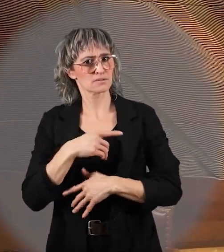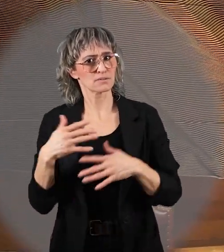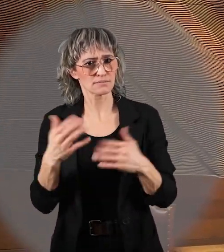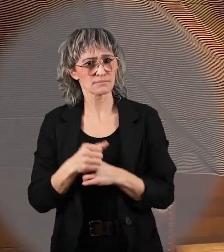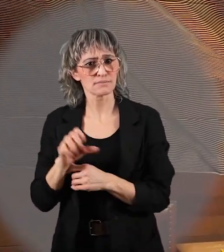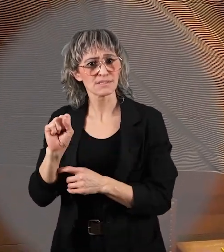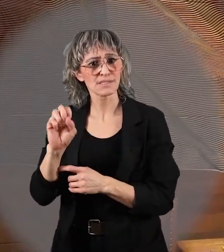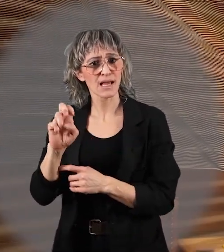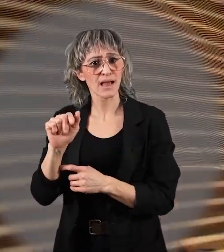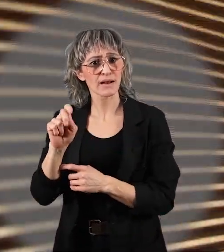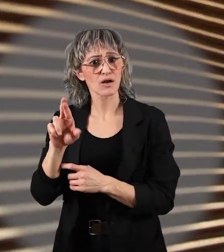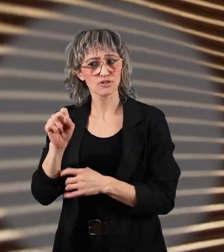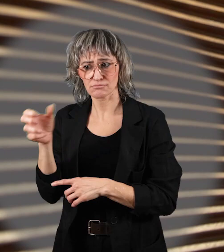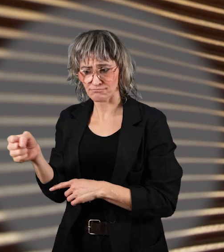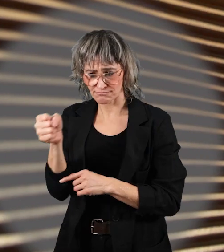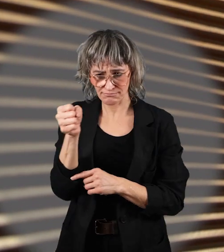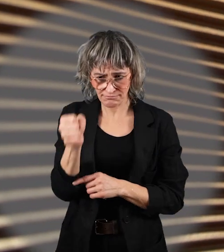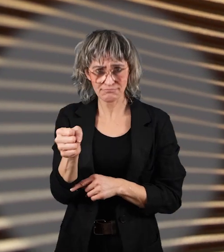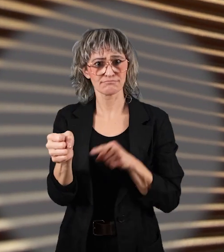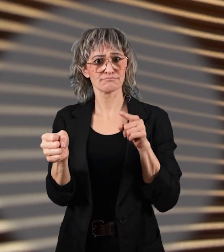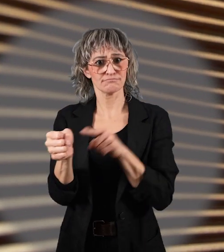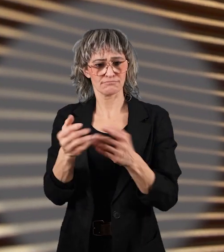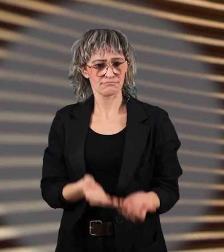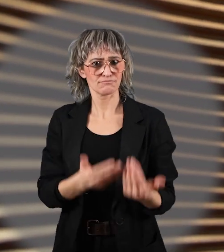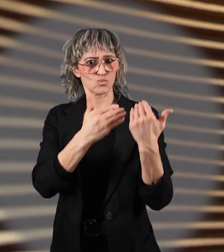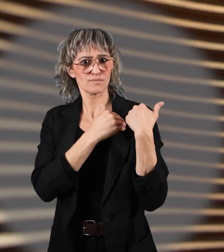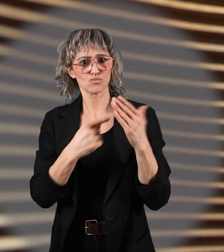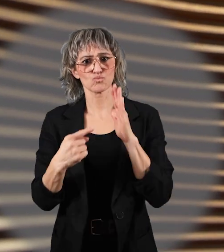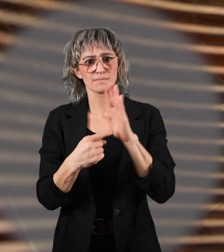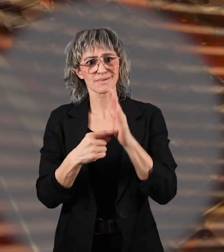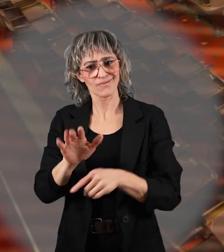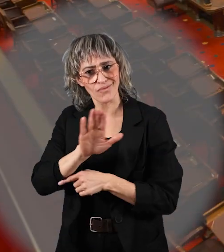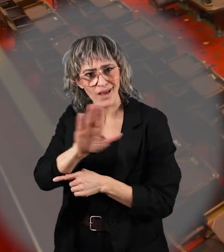as though they are fluttering in the wind.